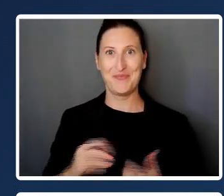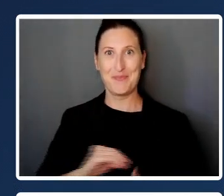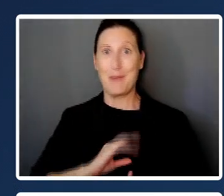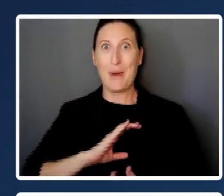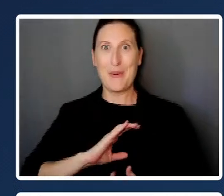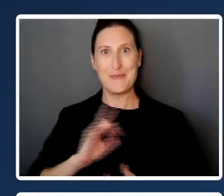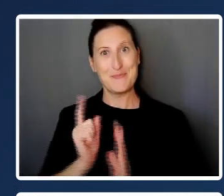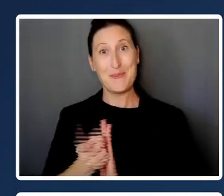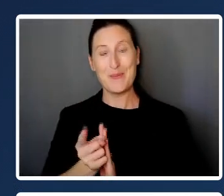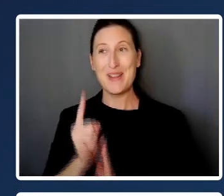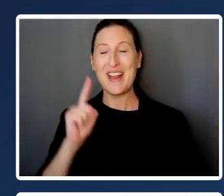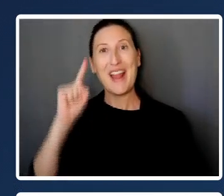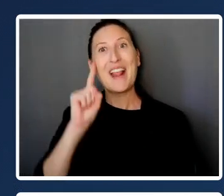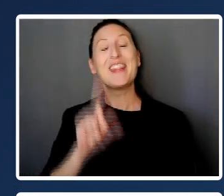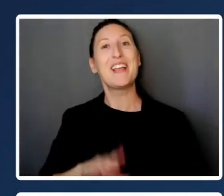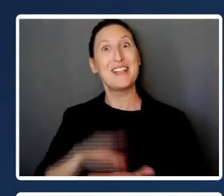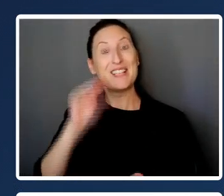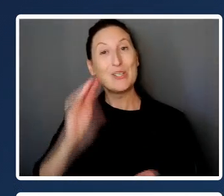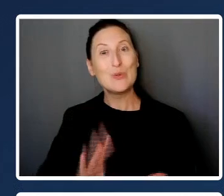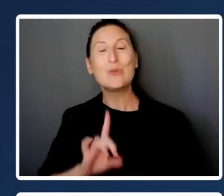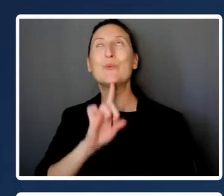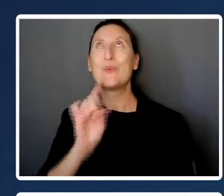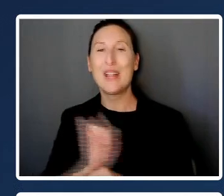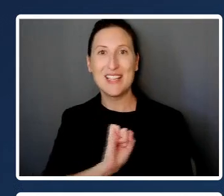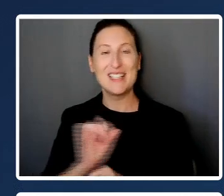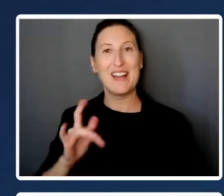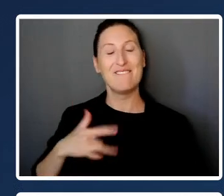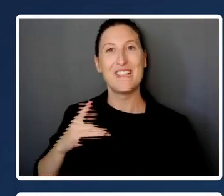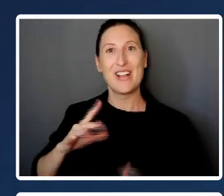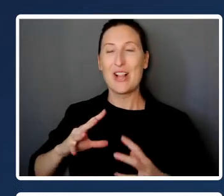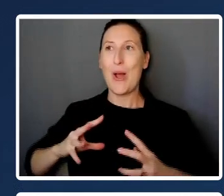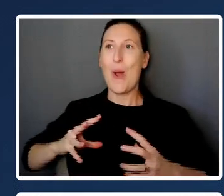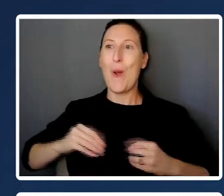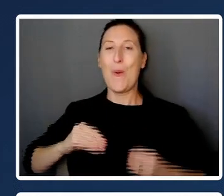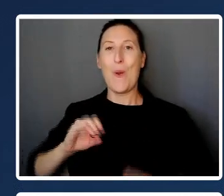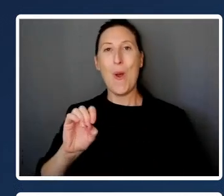did feel ownership of all of that from start to finish. And that was wonderful to feel like